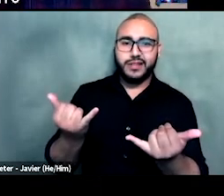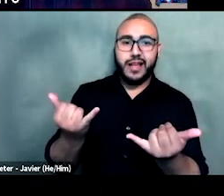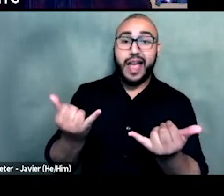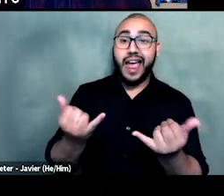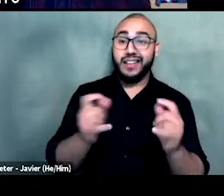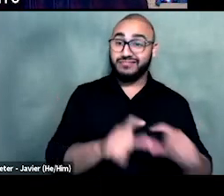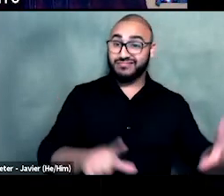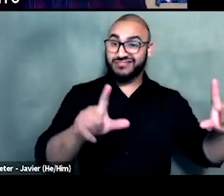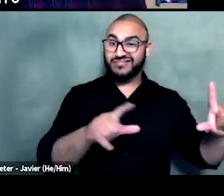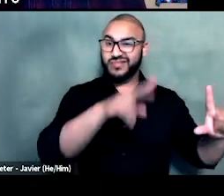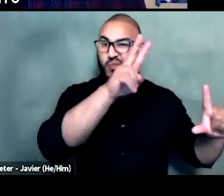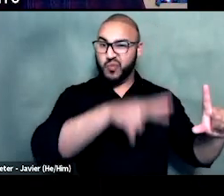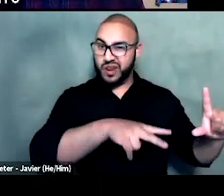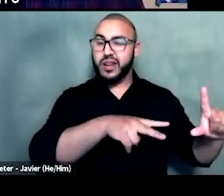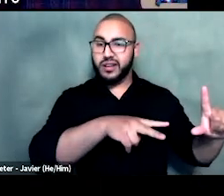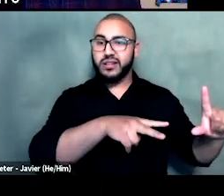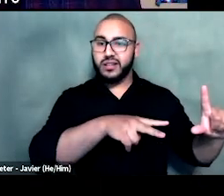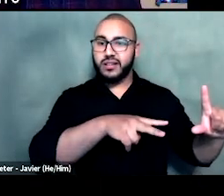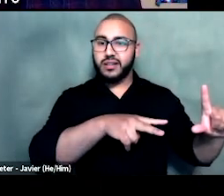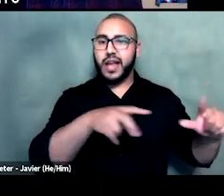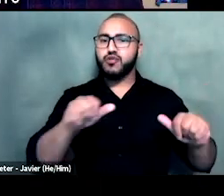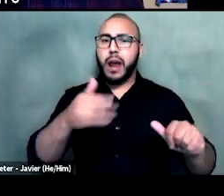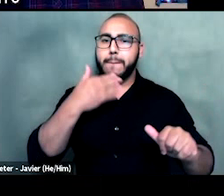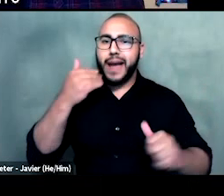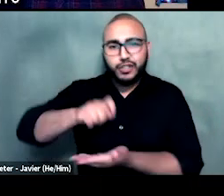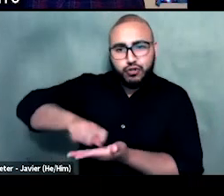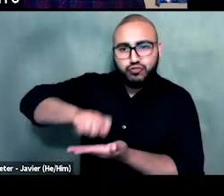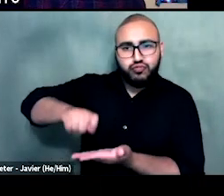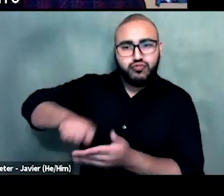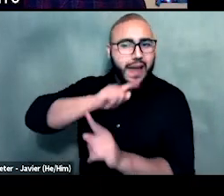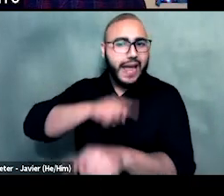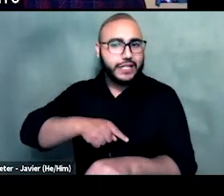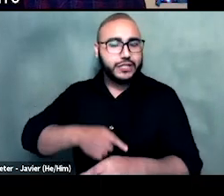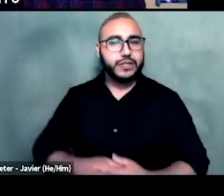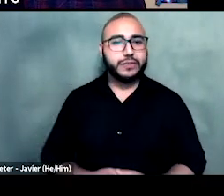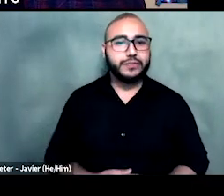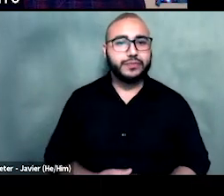free write here. And do your best to answer these questions. So I'm going to go...I'll go